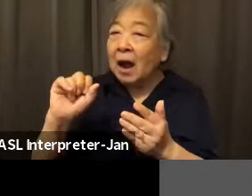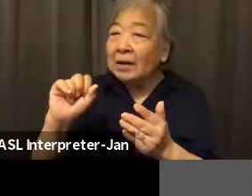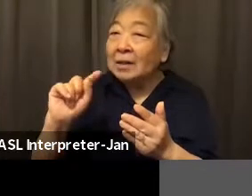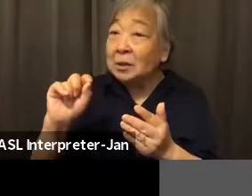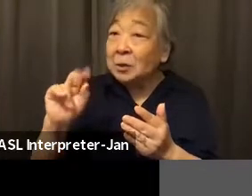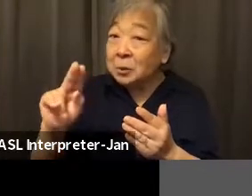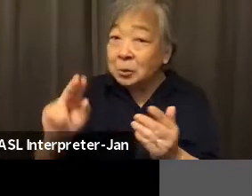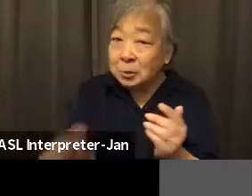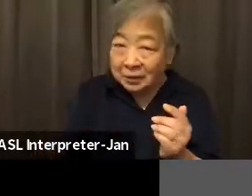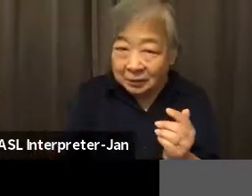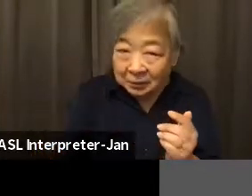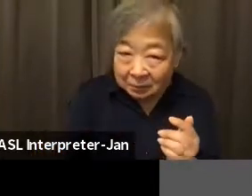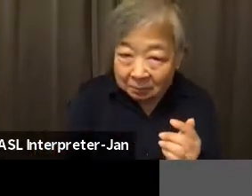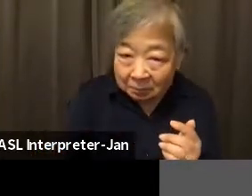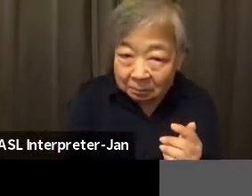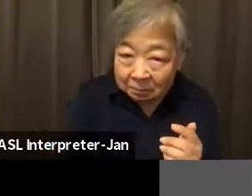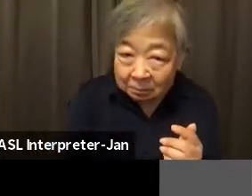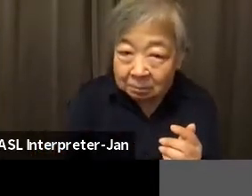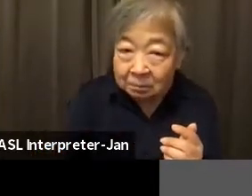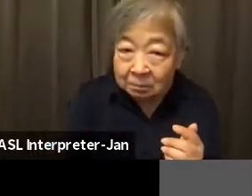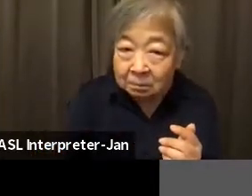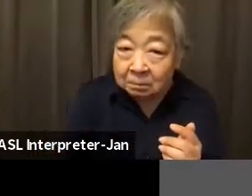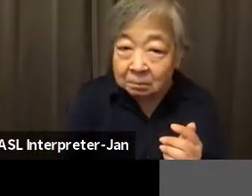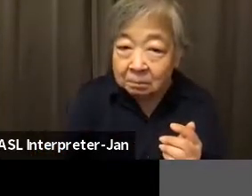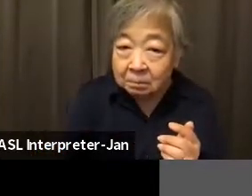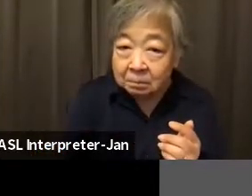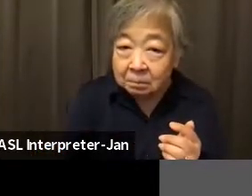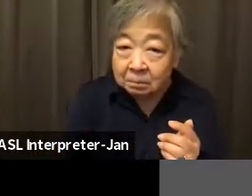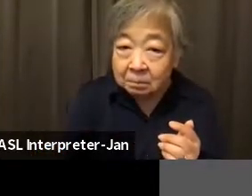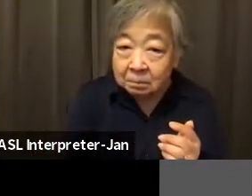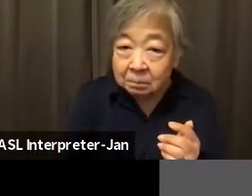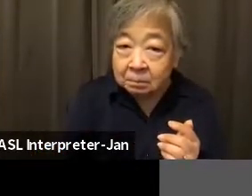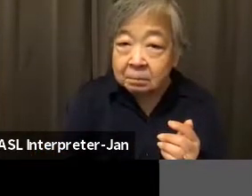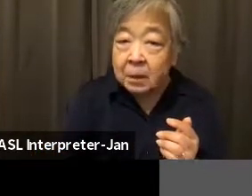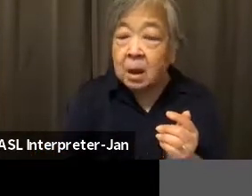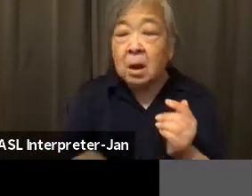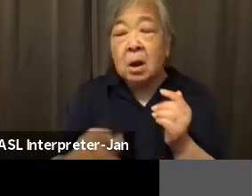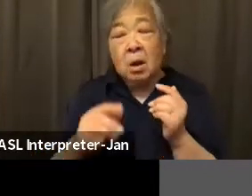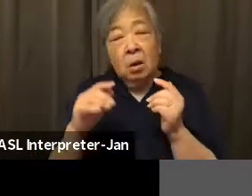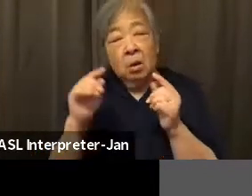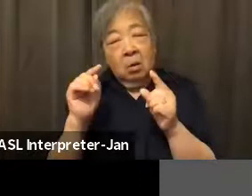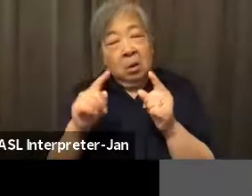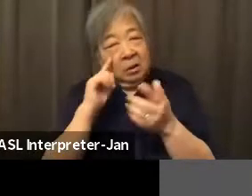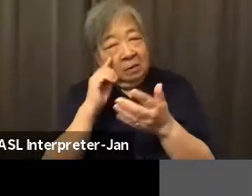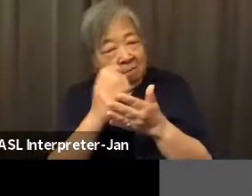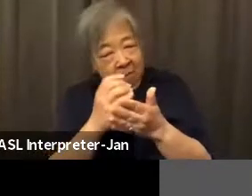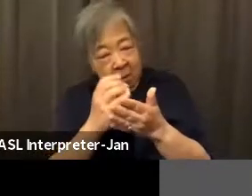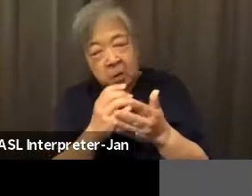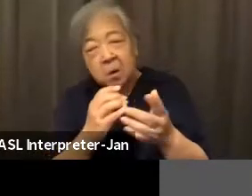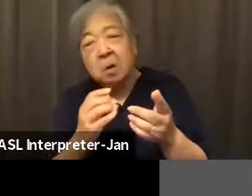So this photo is a really special photo to me. This was back in January of 2019.